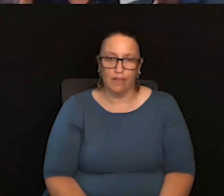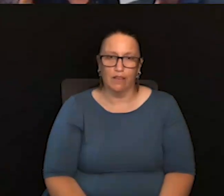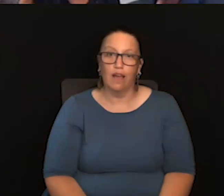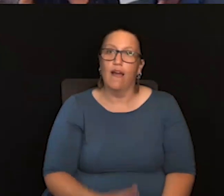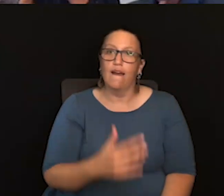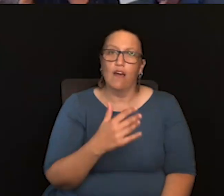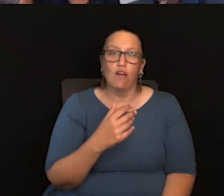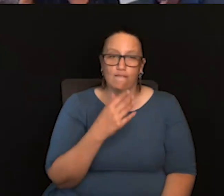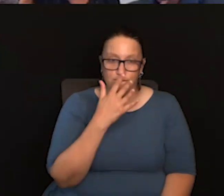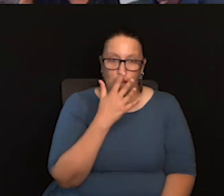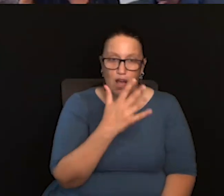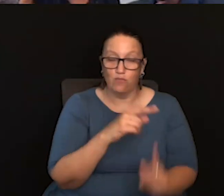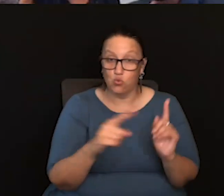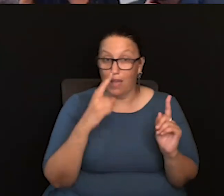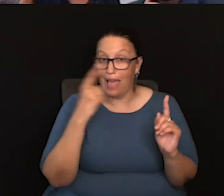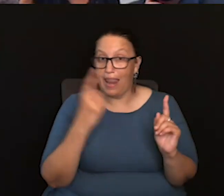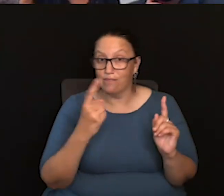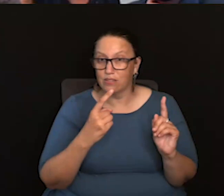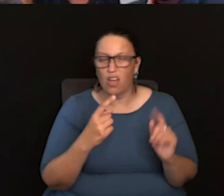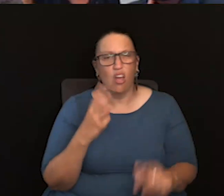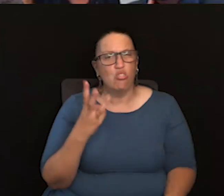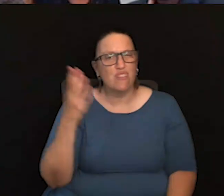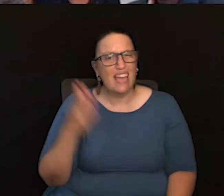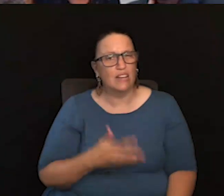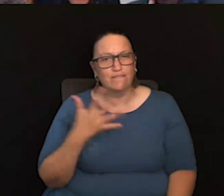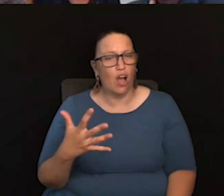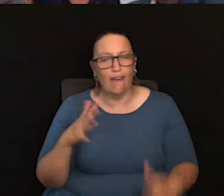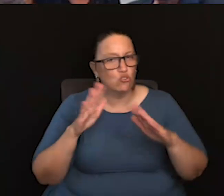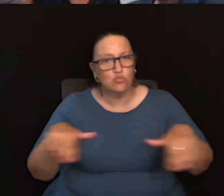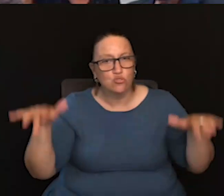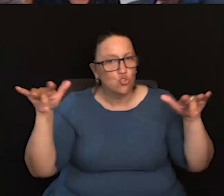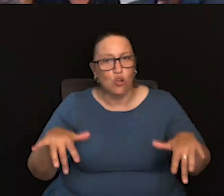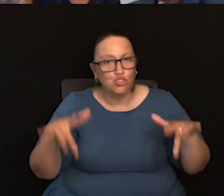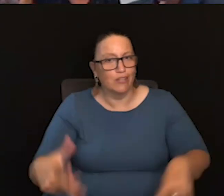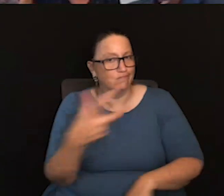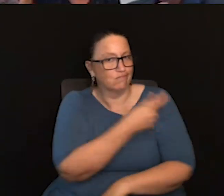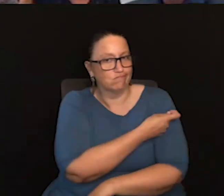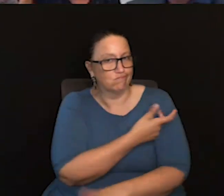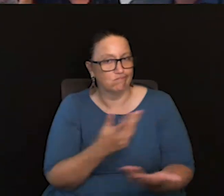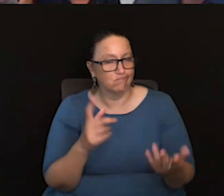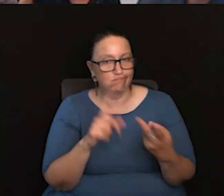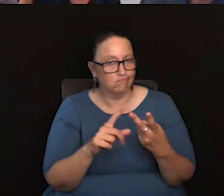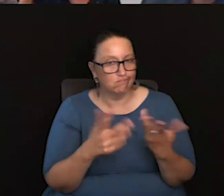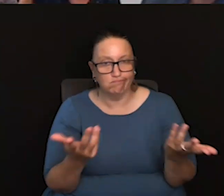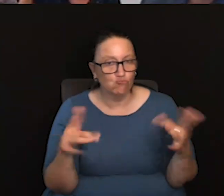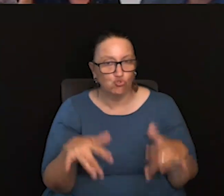Are experts considering reducing the eight week interval between first and second doses, given the Omicron outbreak